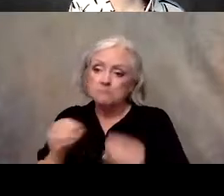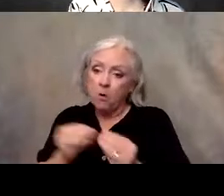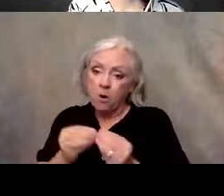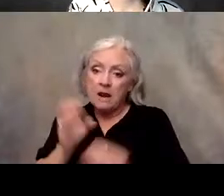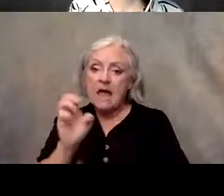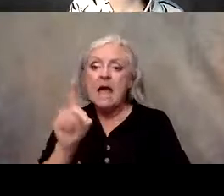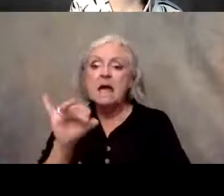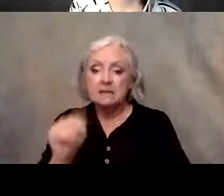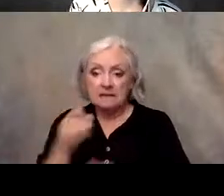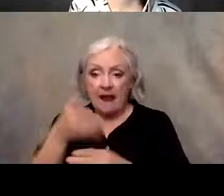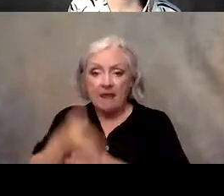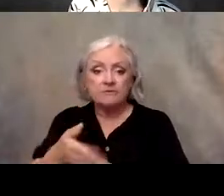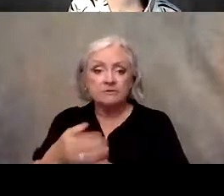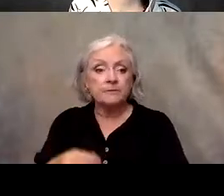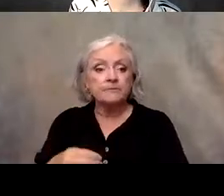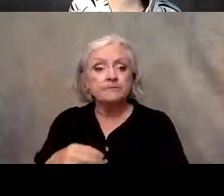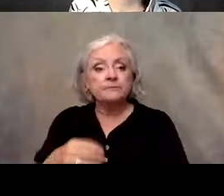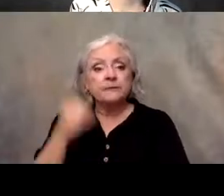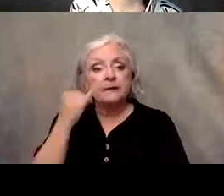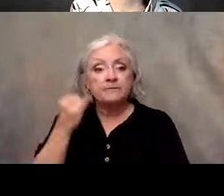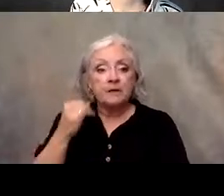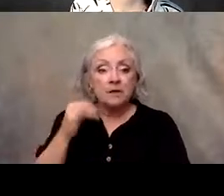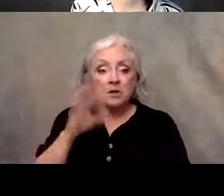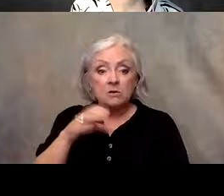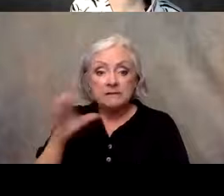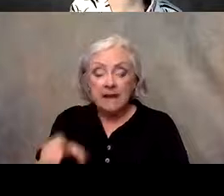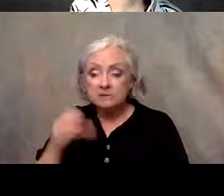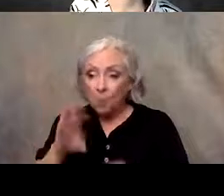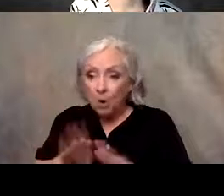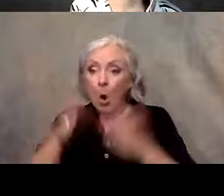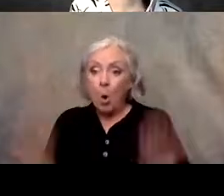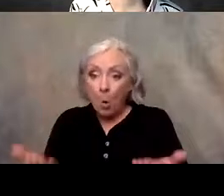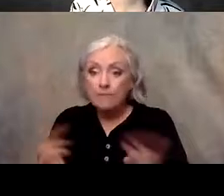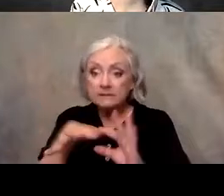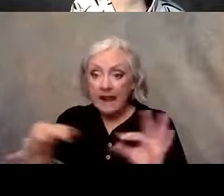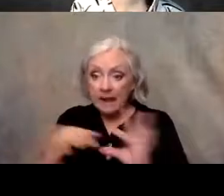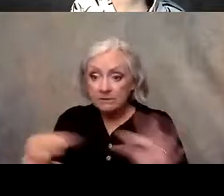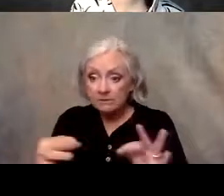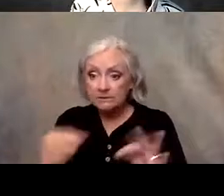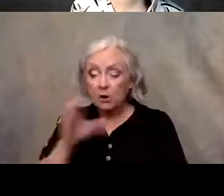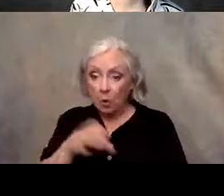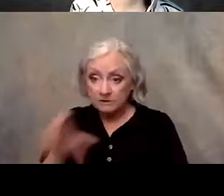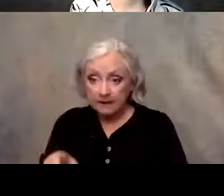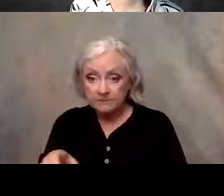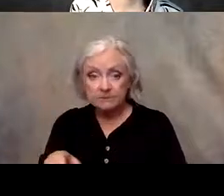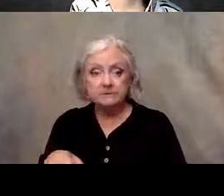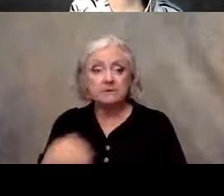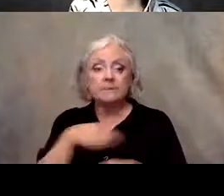Likewise, whether the captions needed are closed or open captions, whether the file format requested